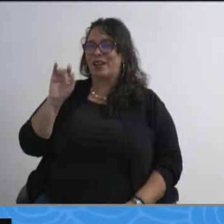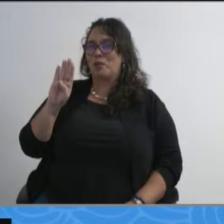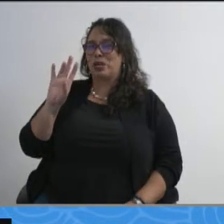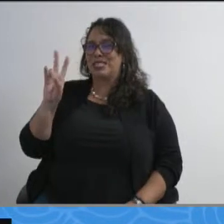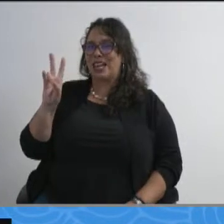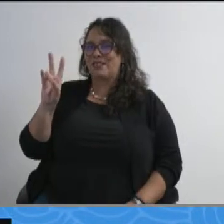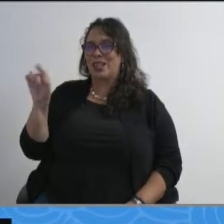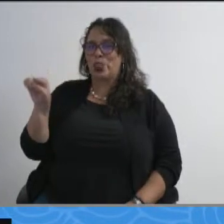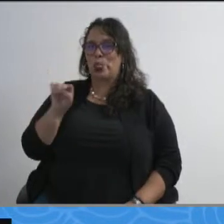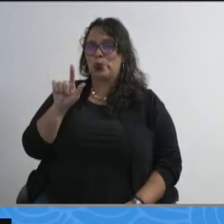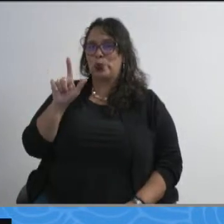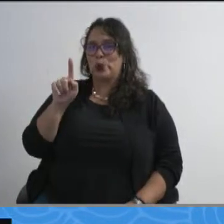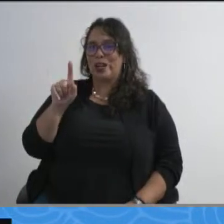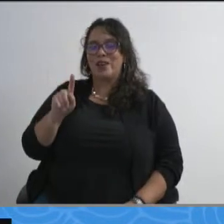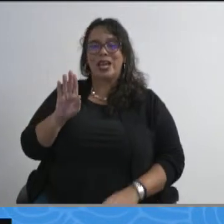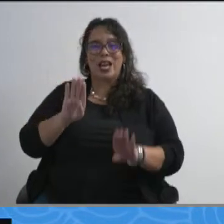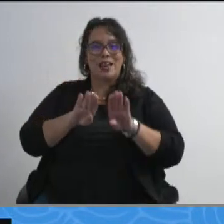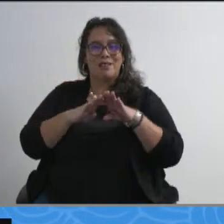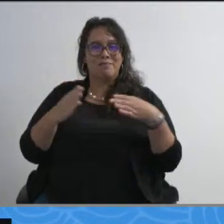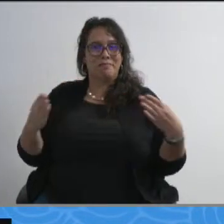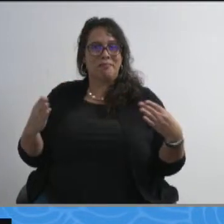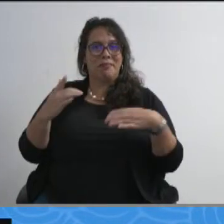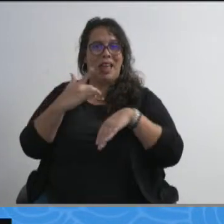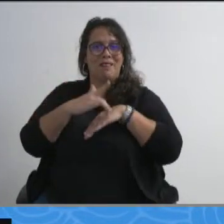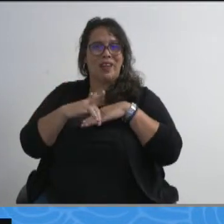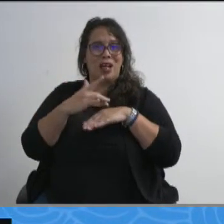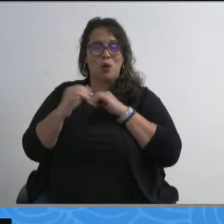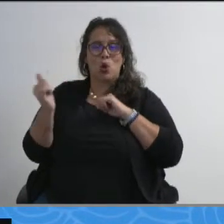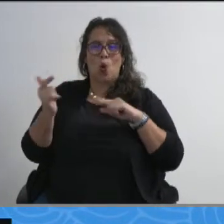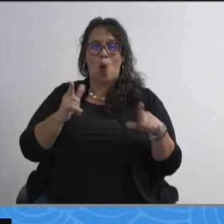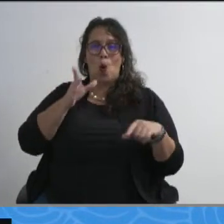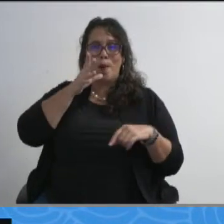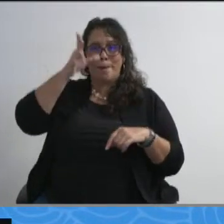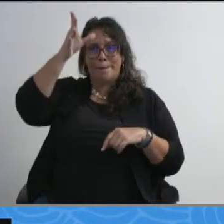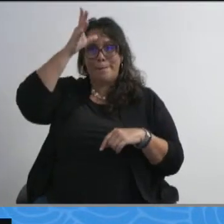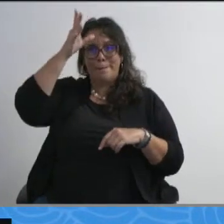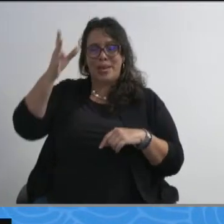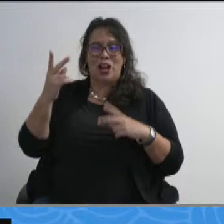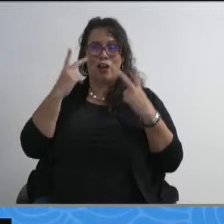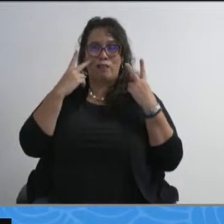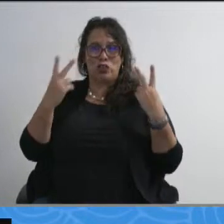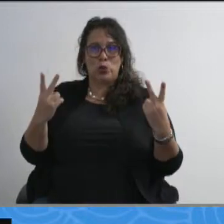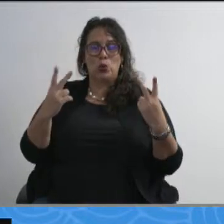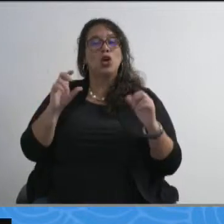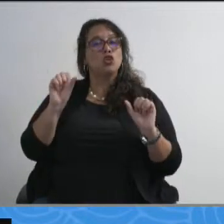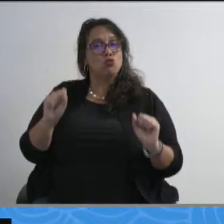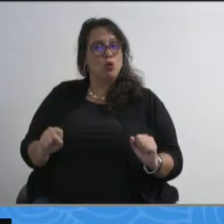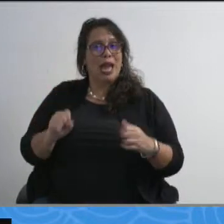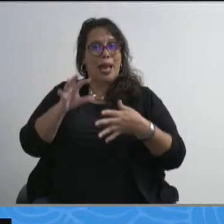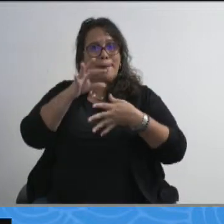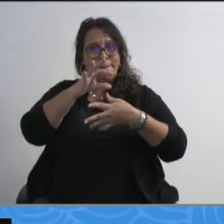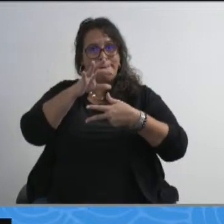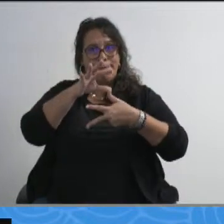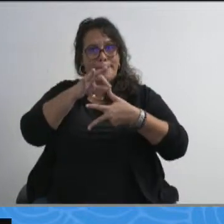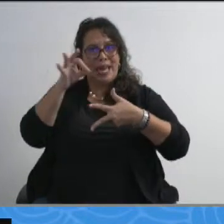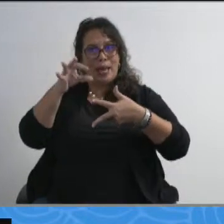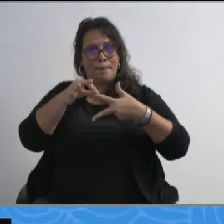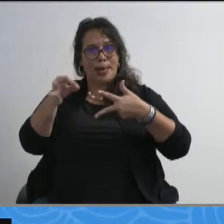That's when it will be available in all ParentVue accounts. You can choose up to three middle schools besides your home school, so you can choose your home school